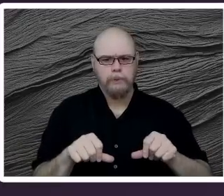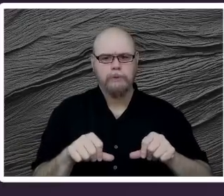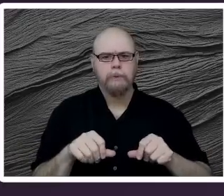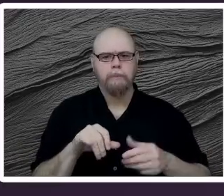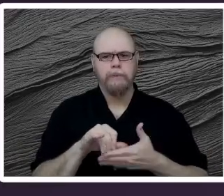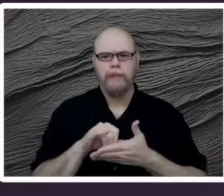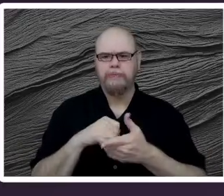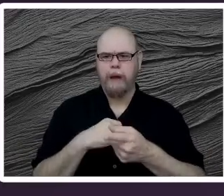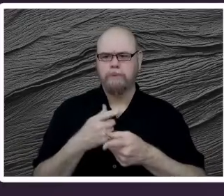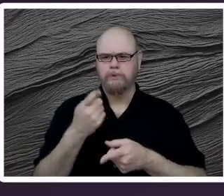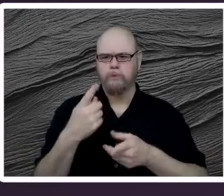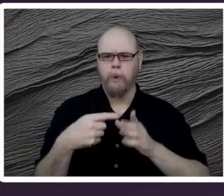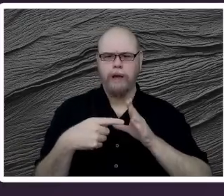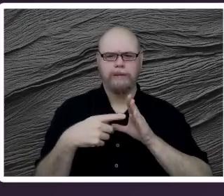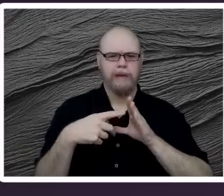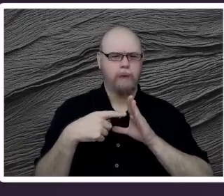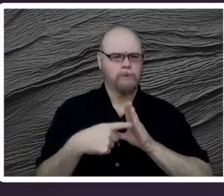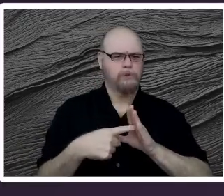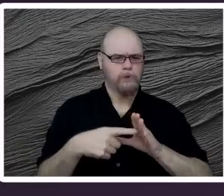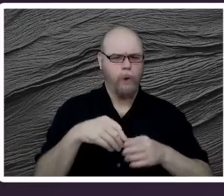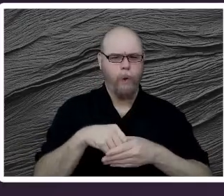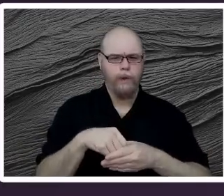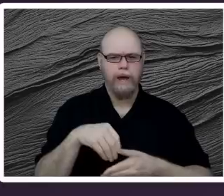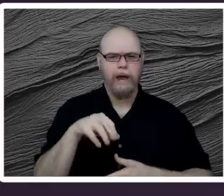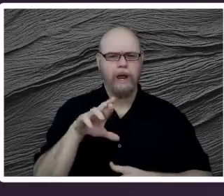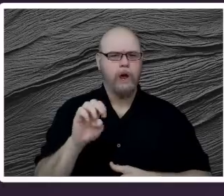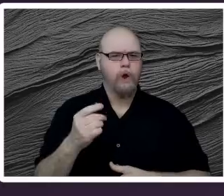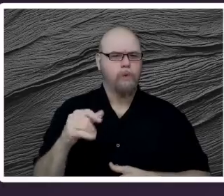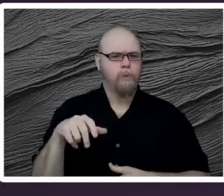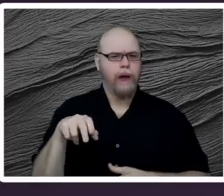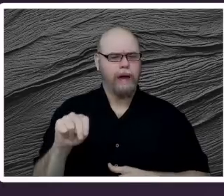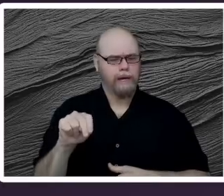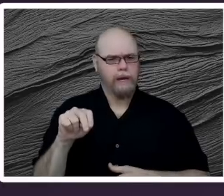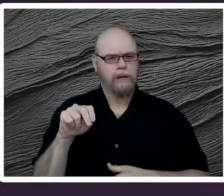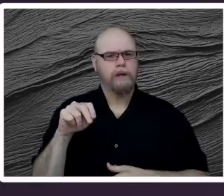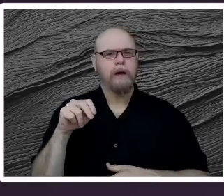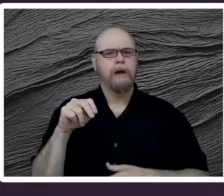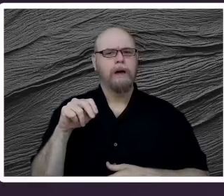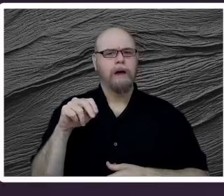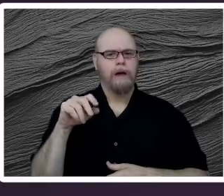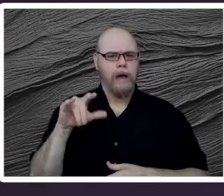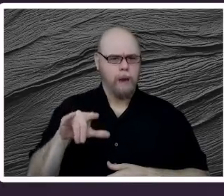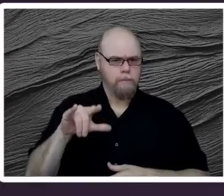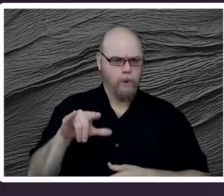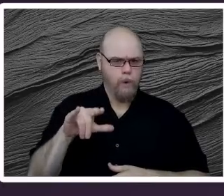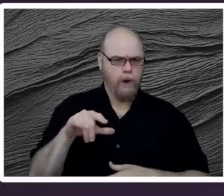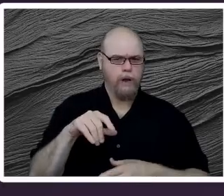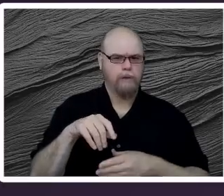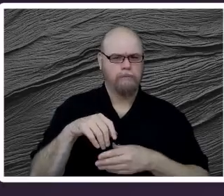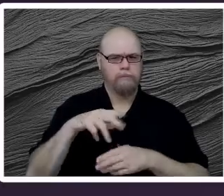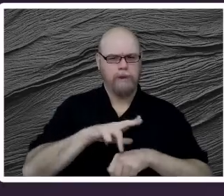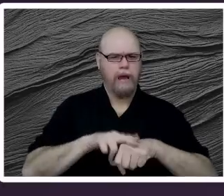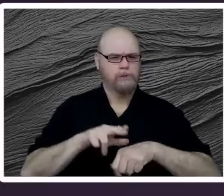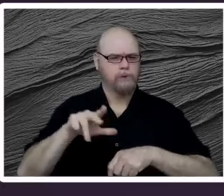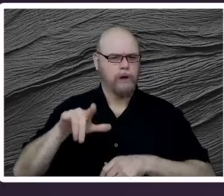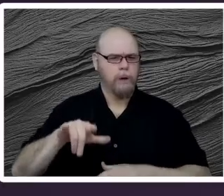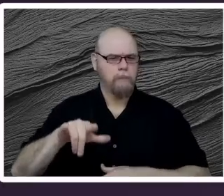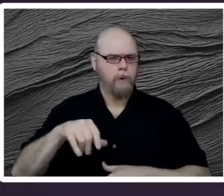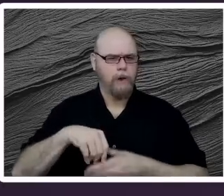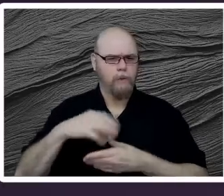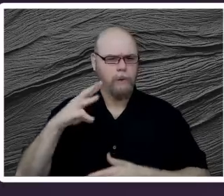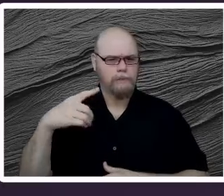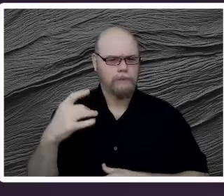Washington National Airport in their gallery walk, which was an area in which many people